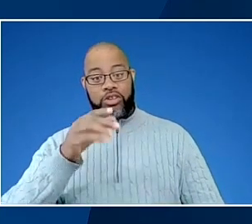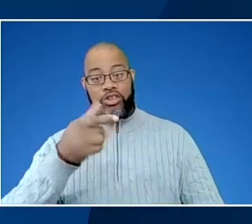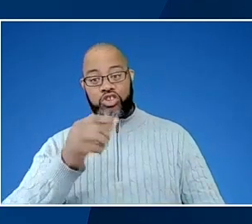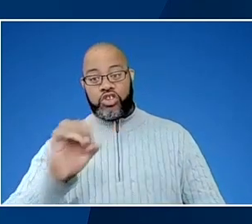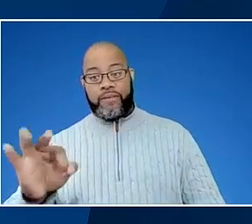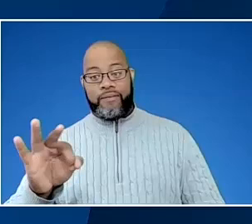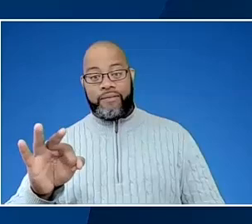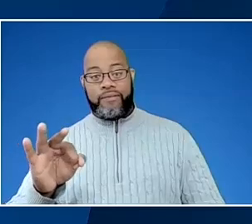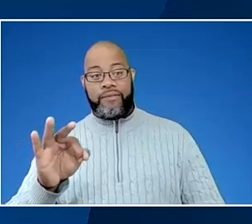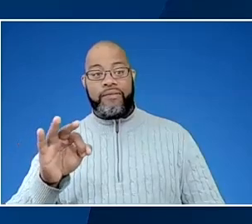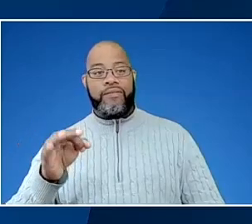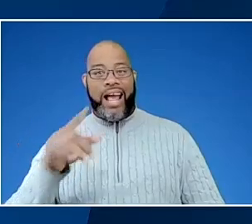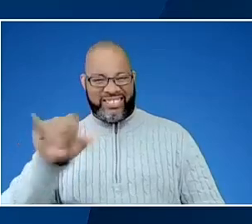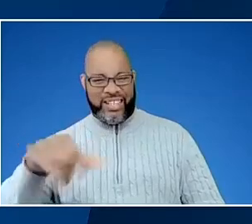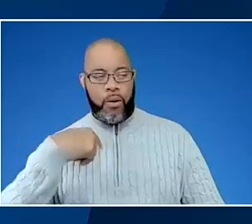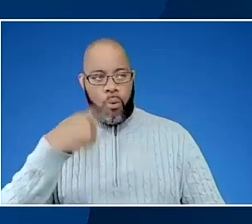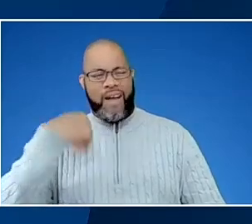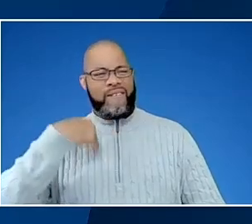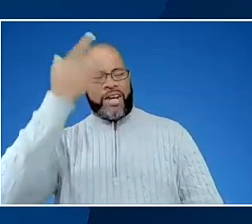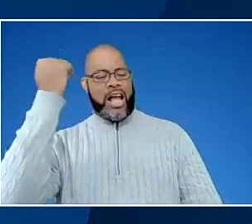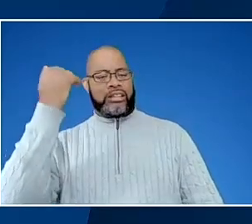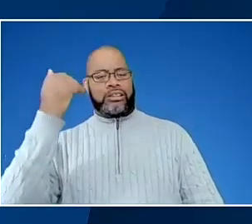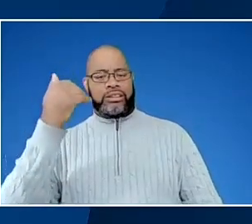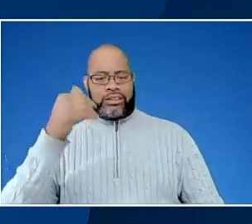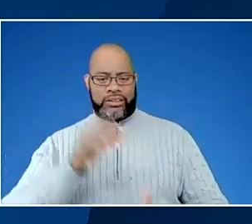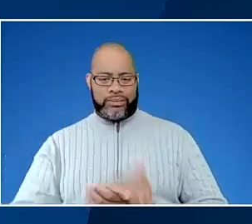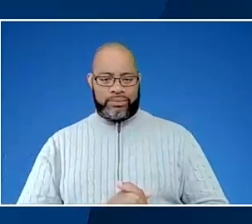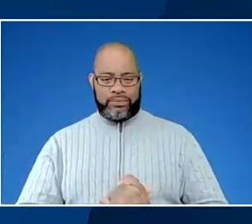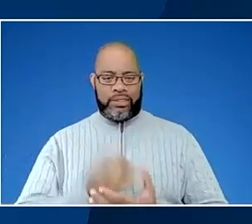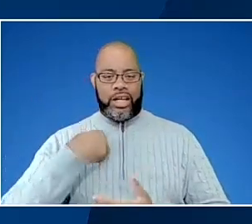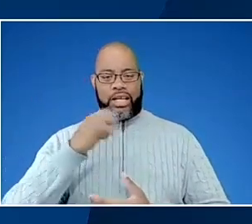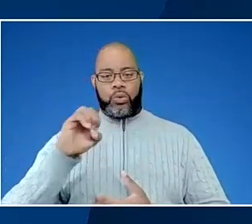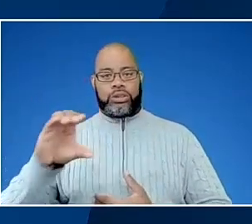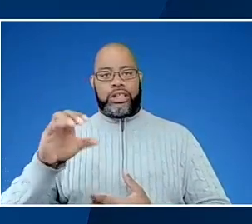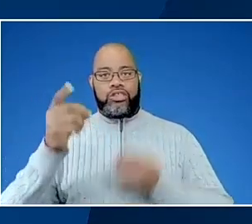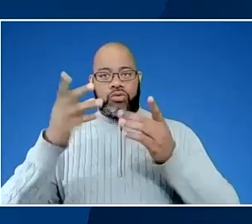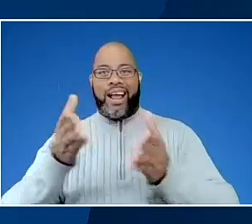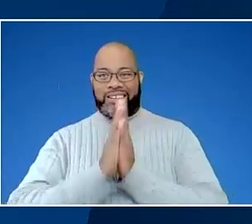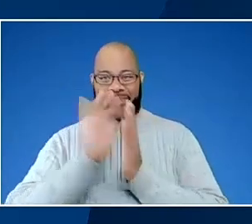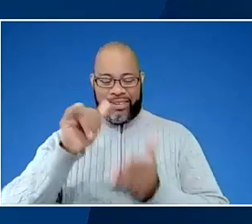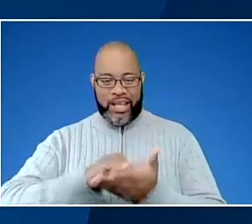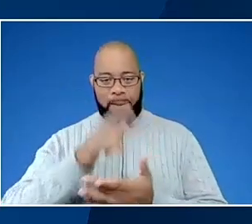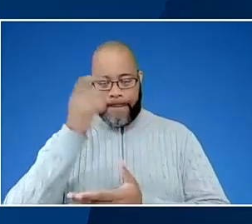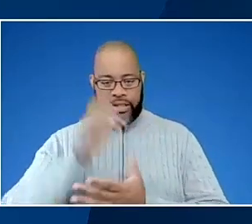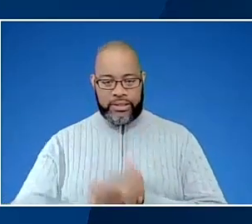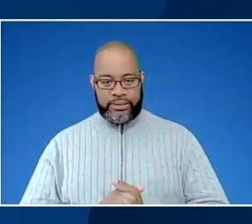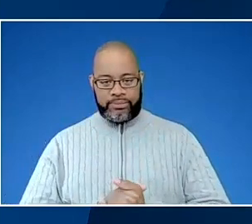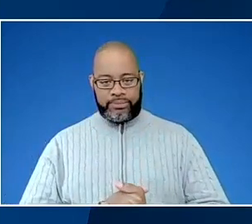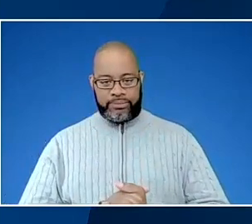one I forgot that our EOC director had asked about. Because we actually have a